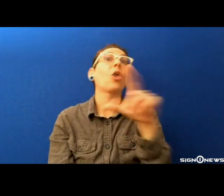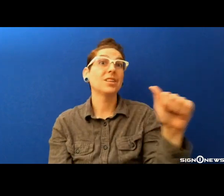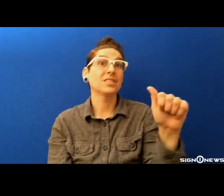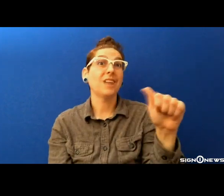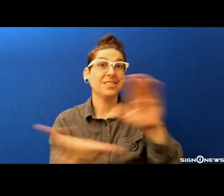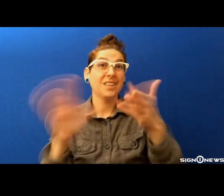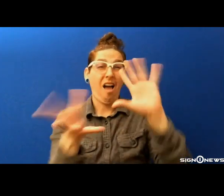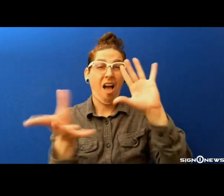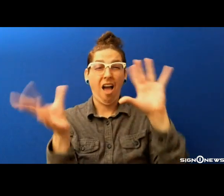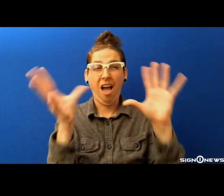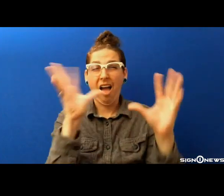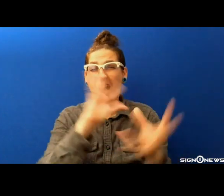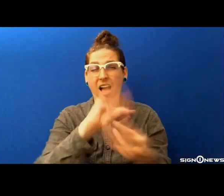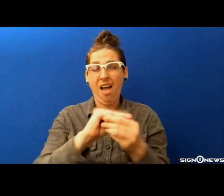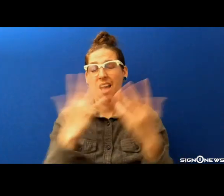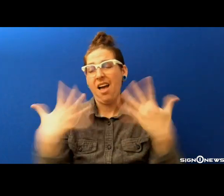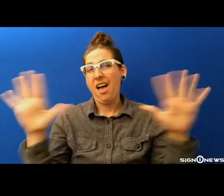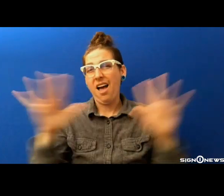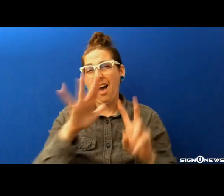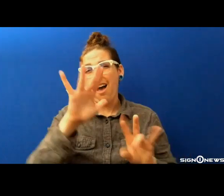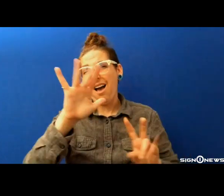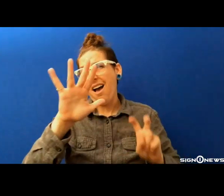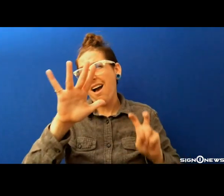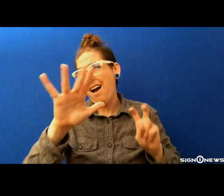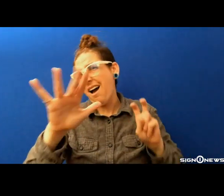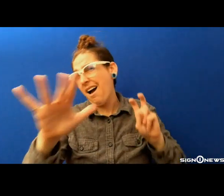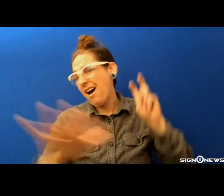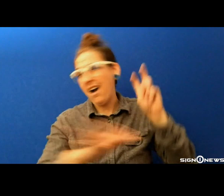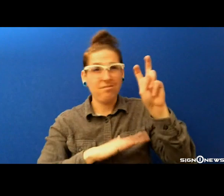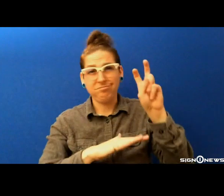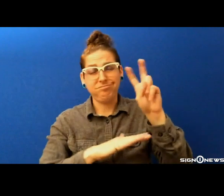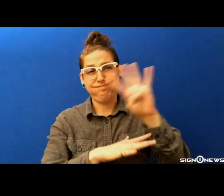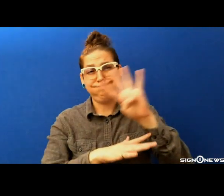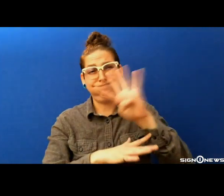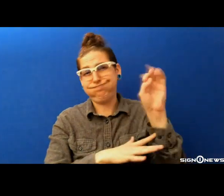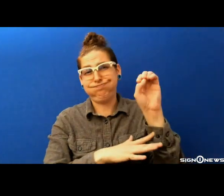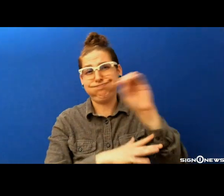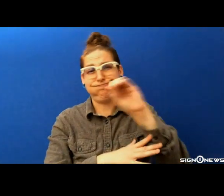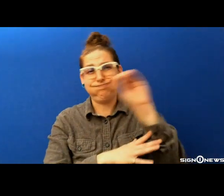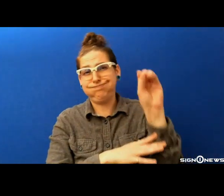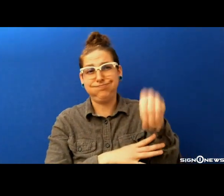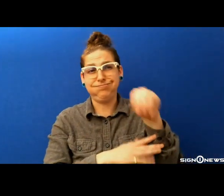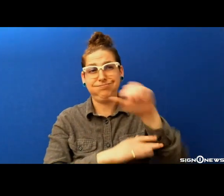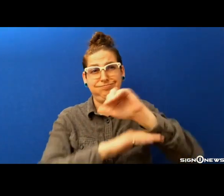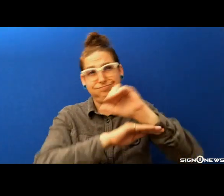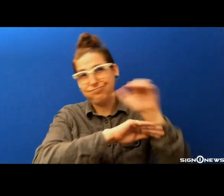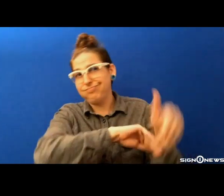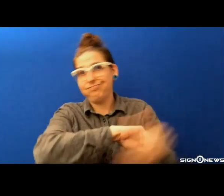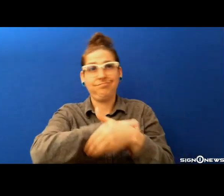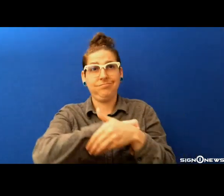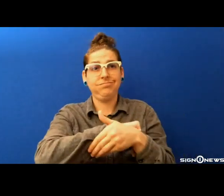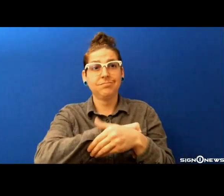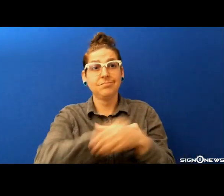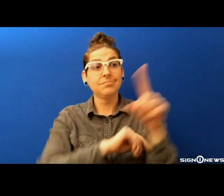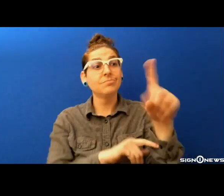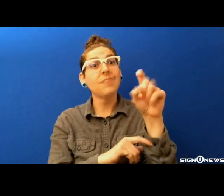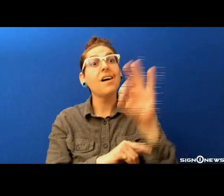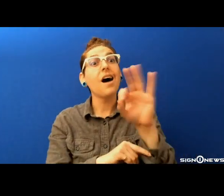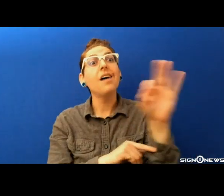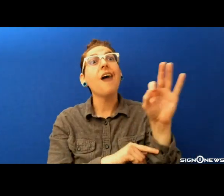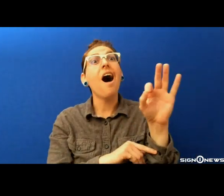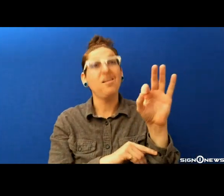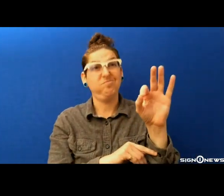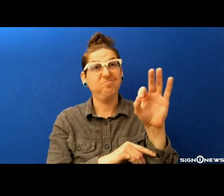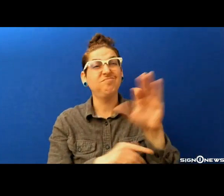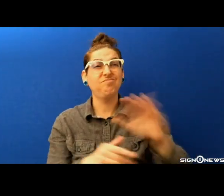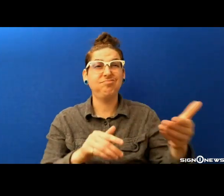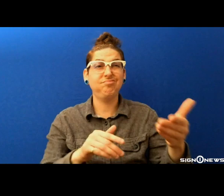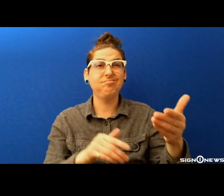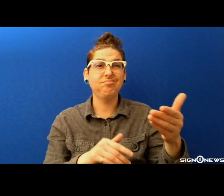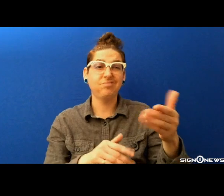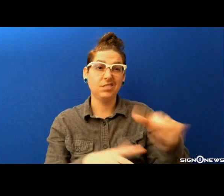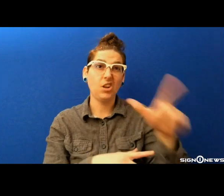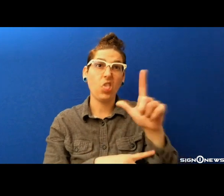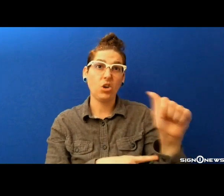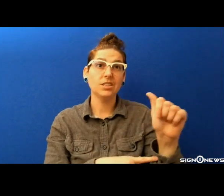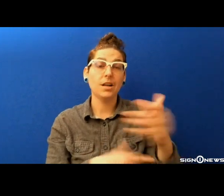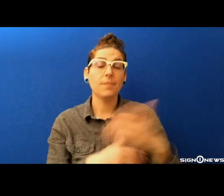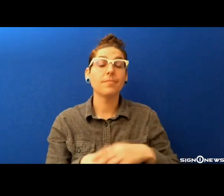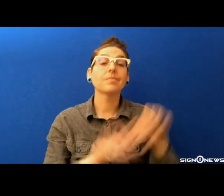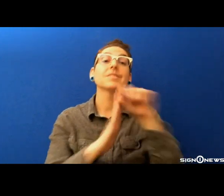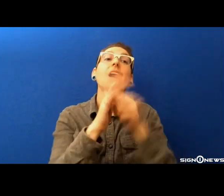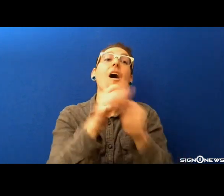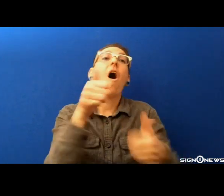In Louisiana the confirmed death toll jumped more than 40% overnight to 119.